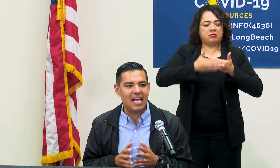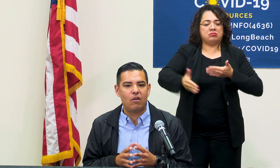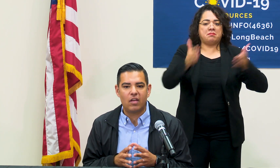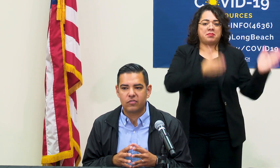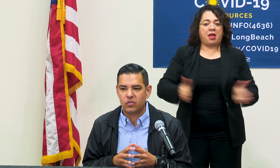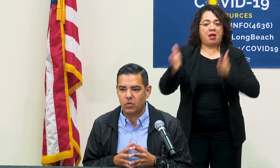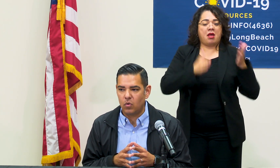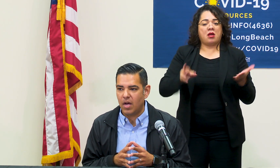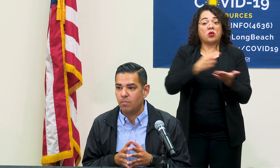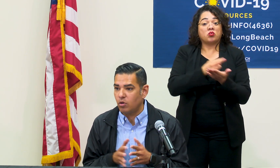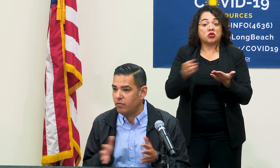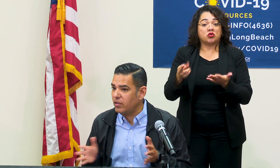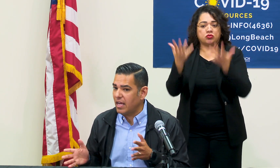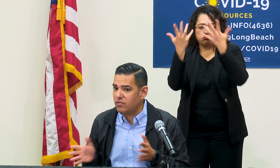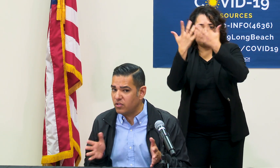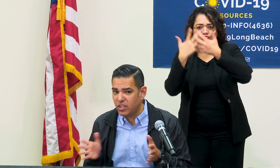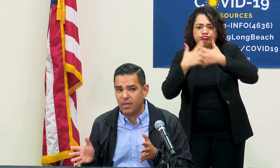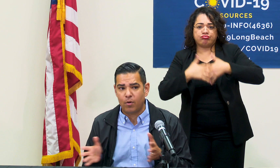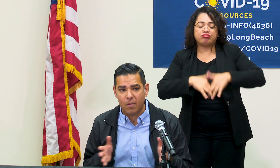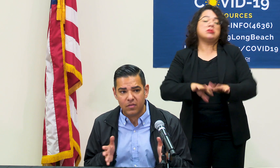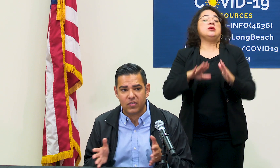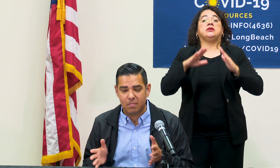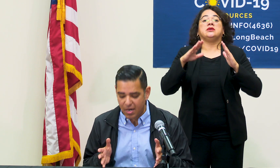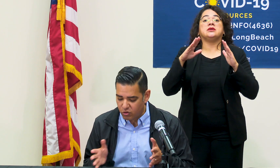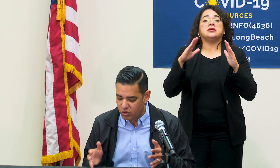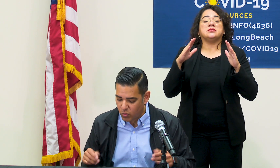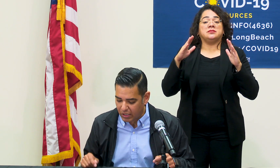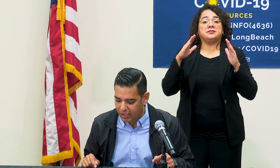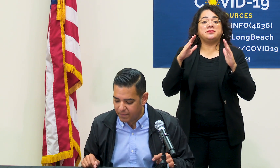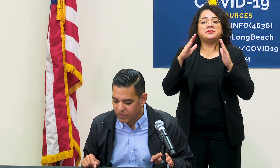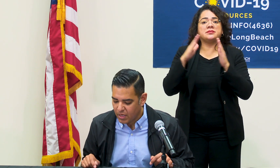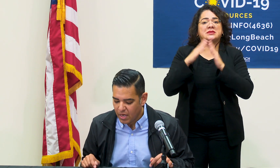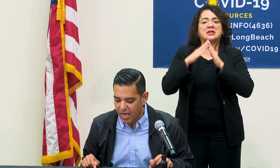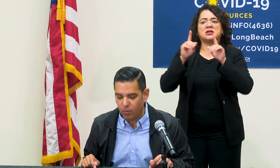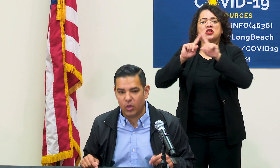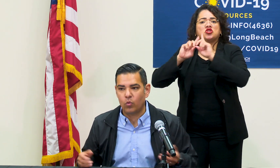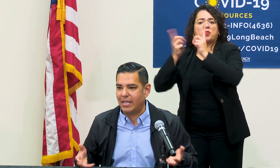allowed us to move the City Departments and Managers quickly and really raise